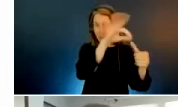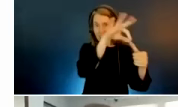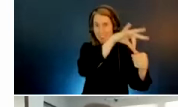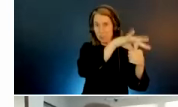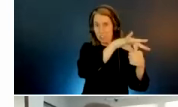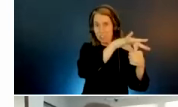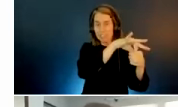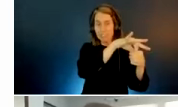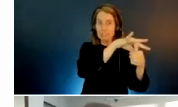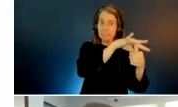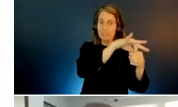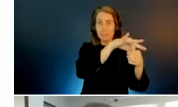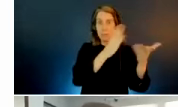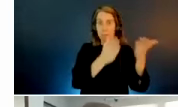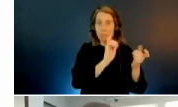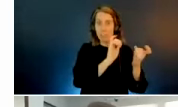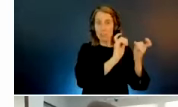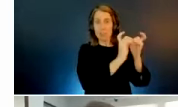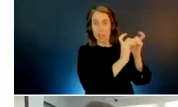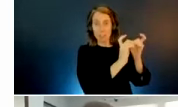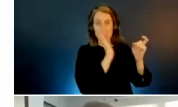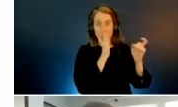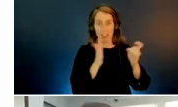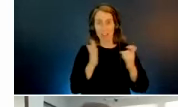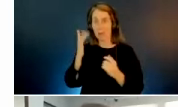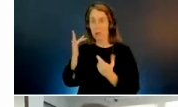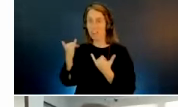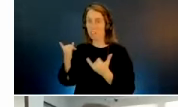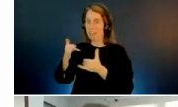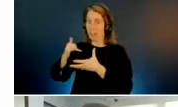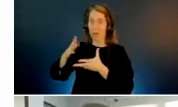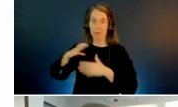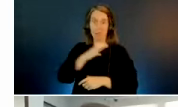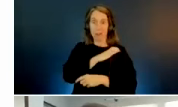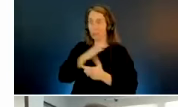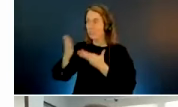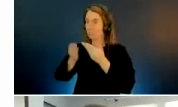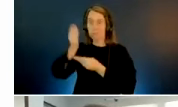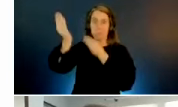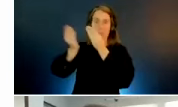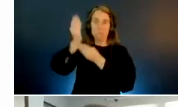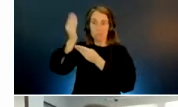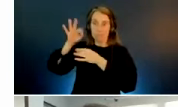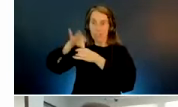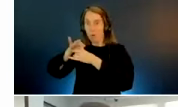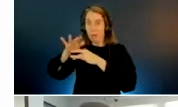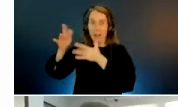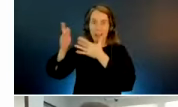kind of keep that in mind and every once in a while check in with the facebook page and check in with the newsletter because that's where we're gonna be giving updates